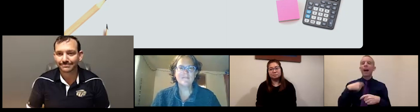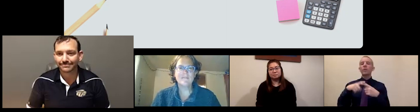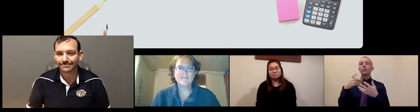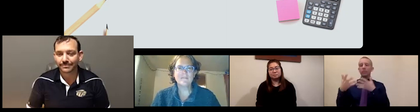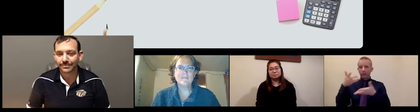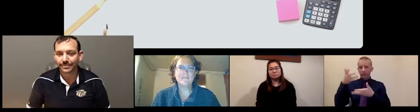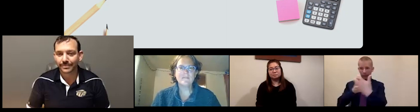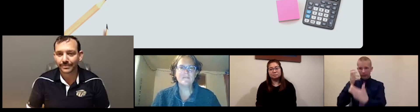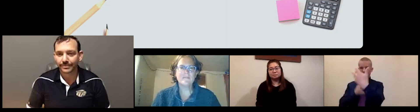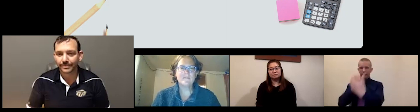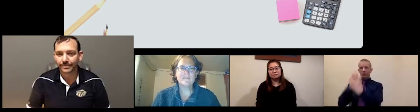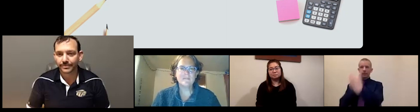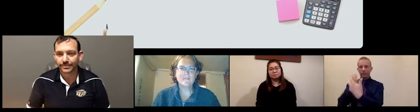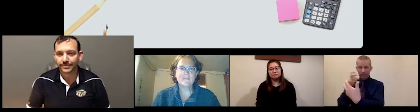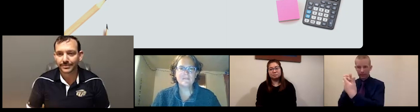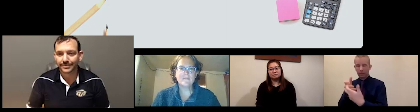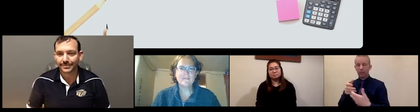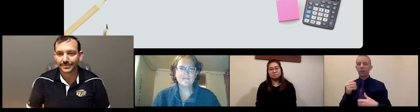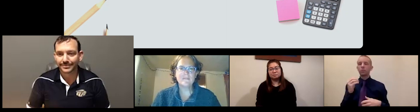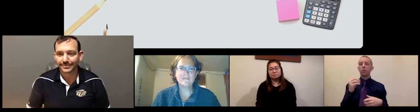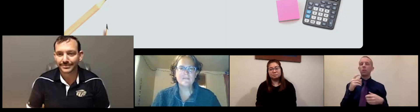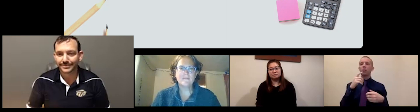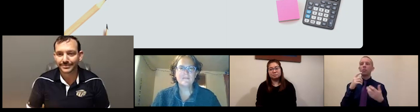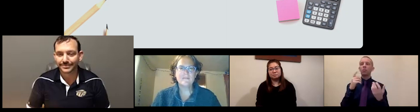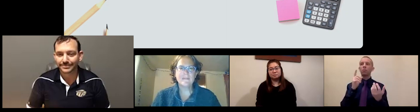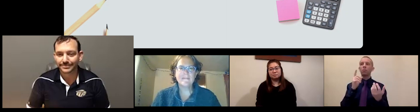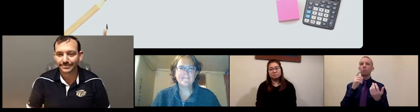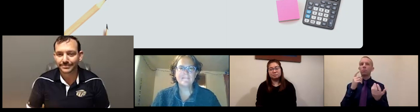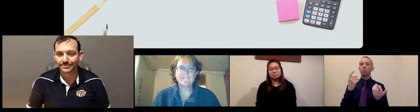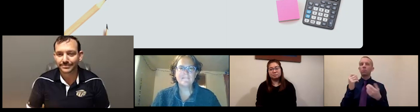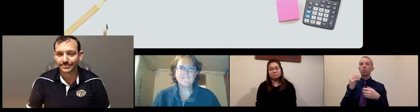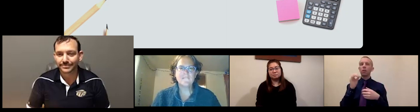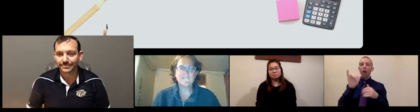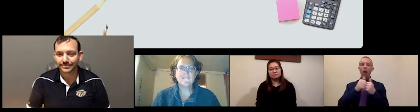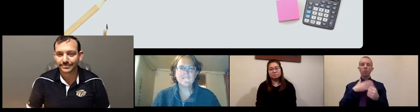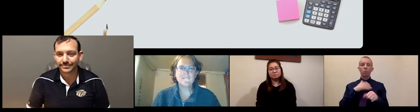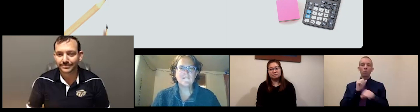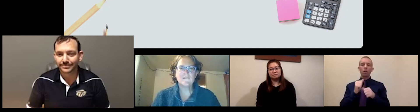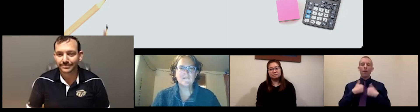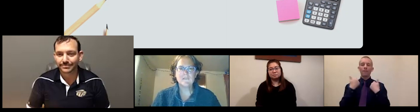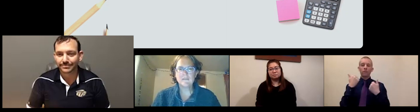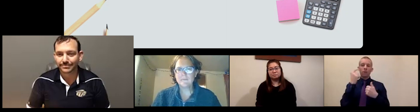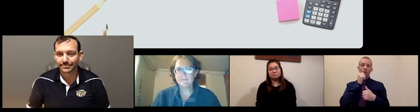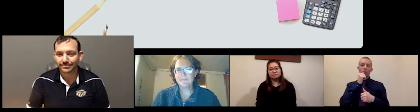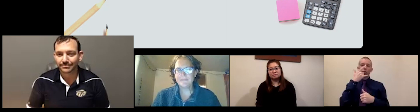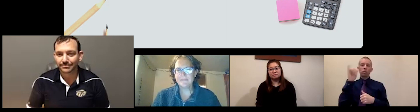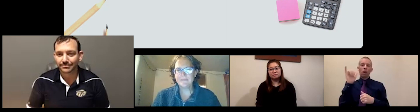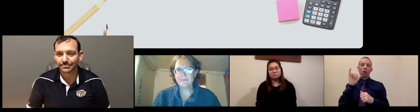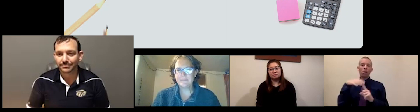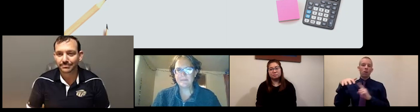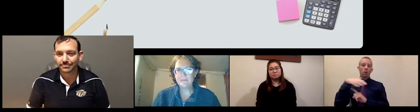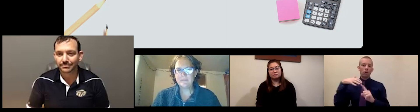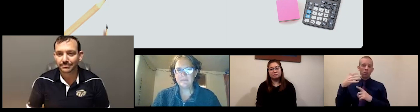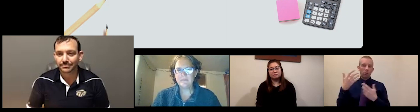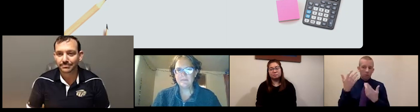I have to find ways to make it work. That's what my daily work life looks like.